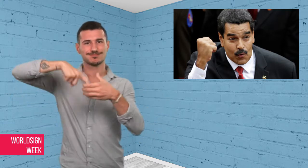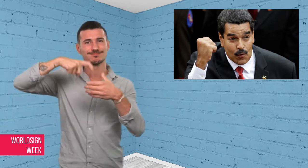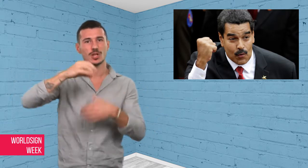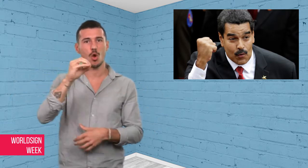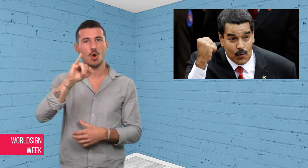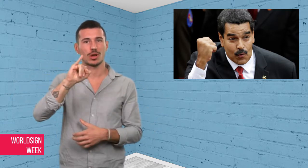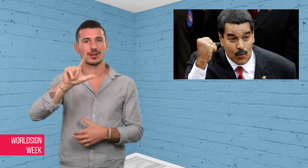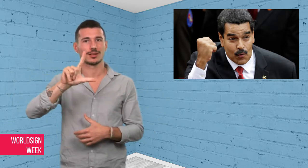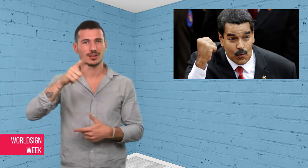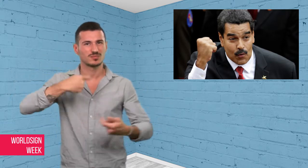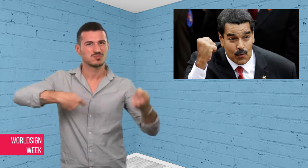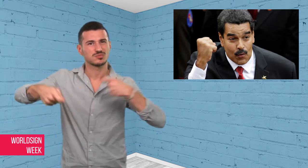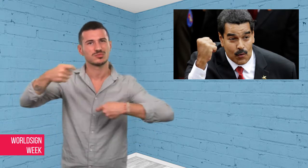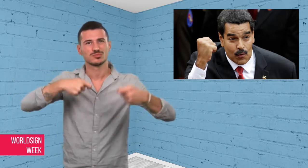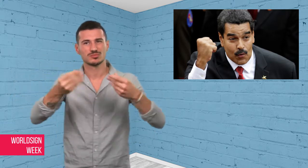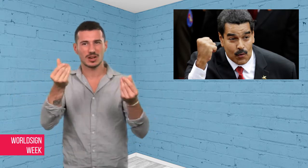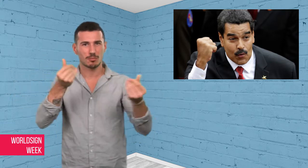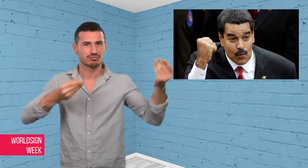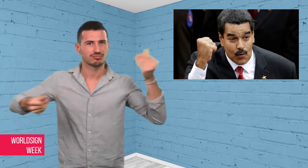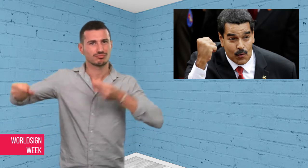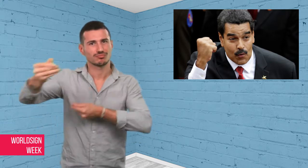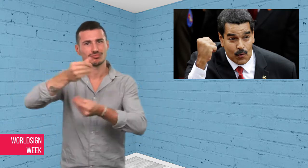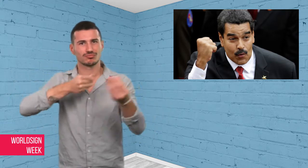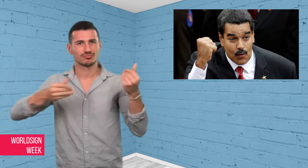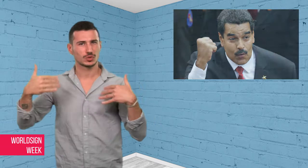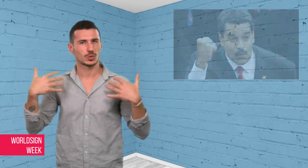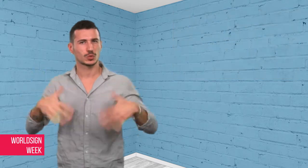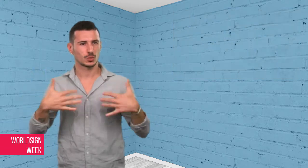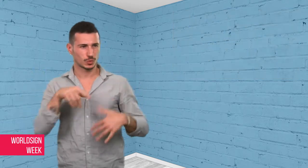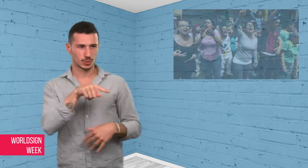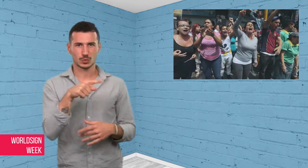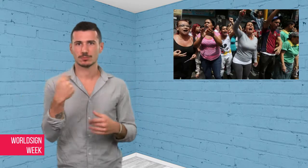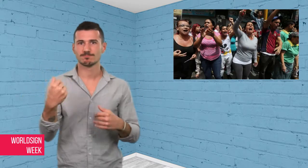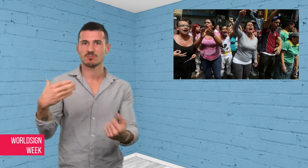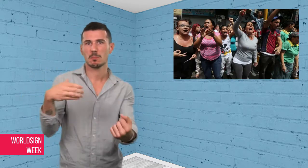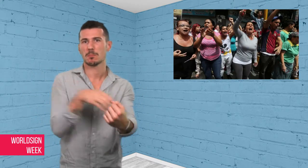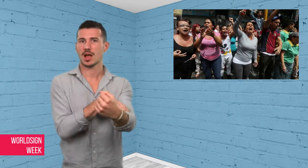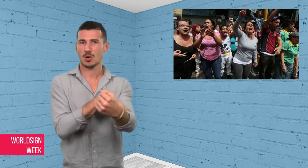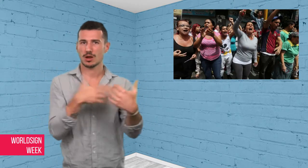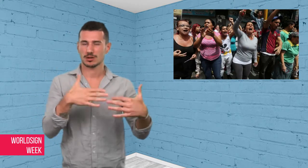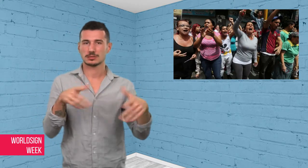of oil whose economic power nearly equaled to